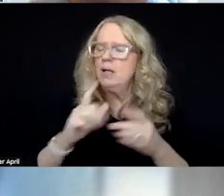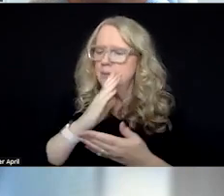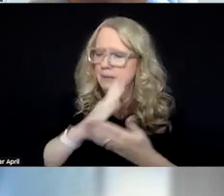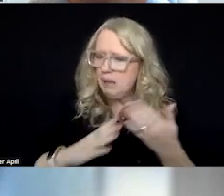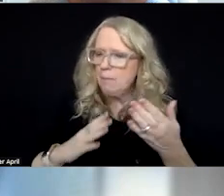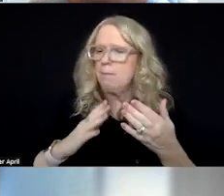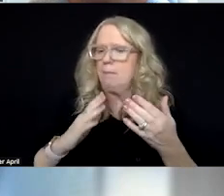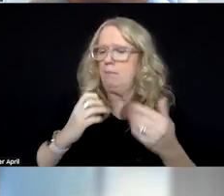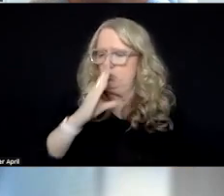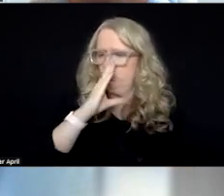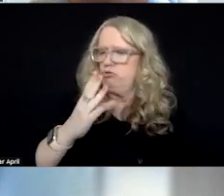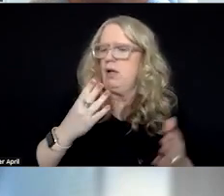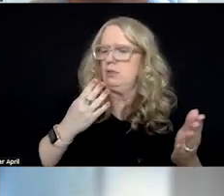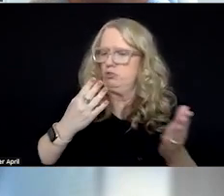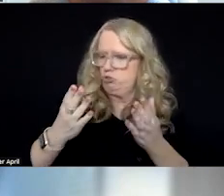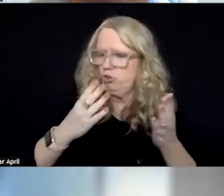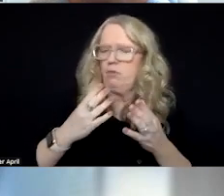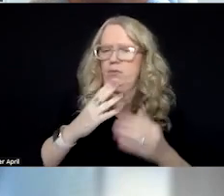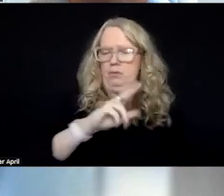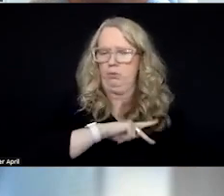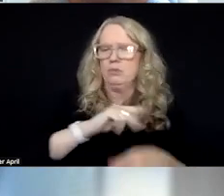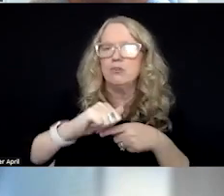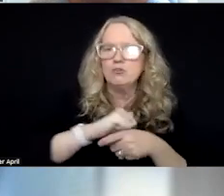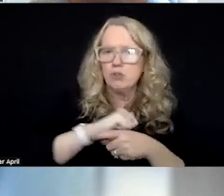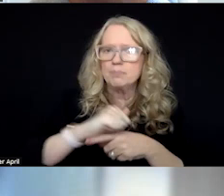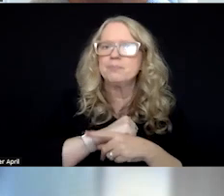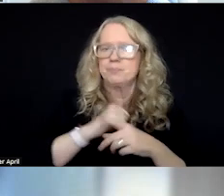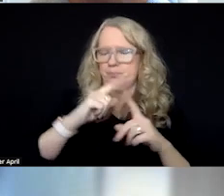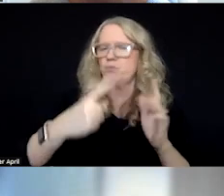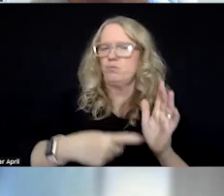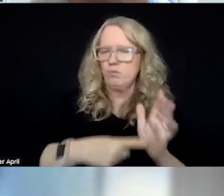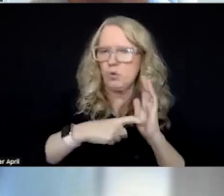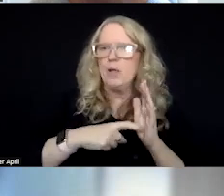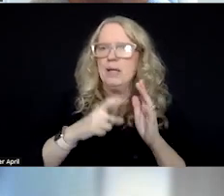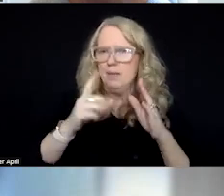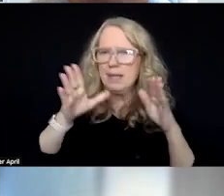DIRECT SERVICE PERSONAL TRAINING. ONE OF THE CURRICULUM IS AROUND CRISIS